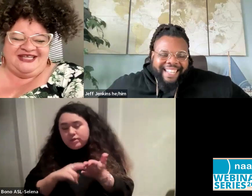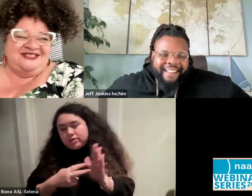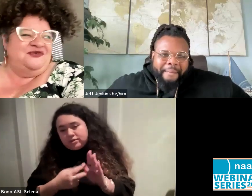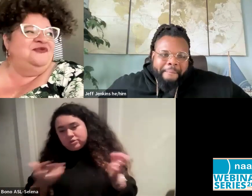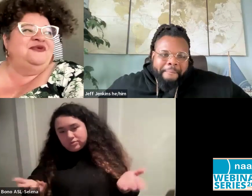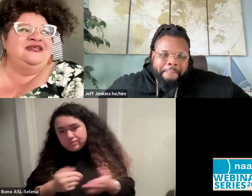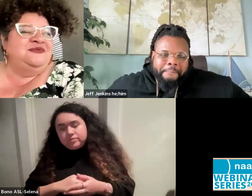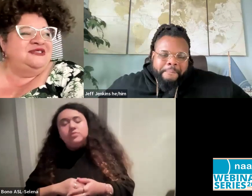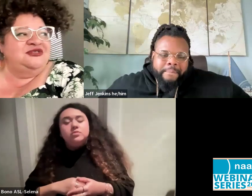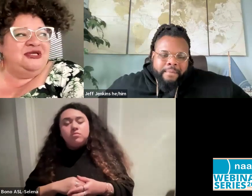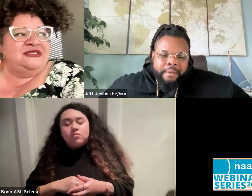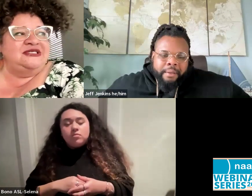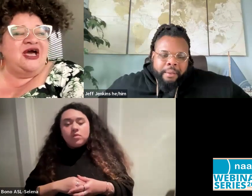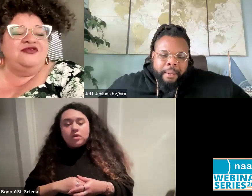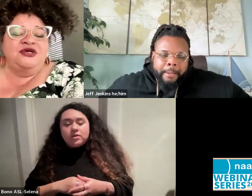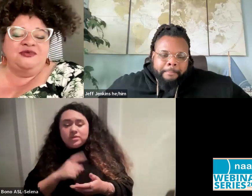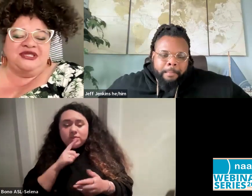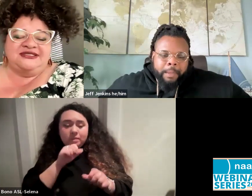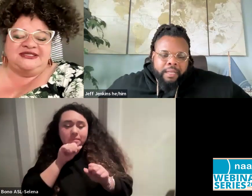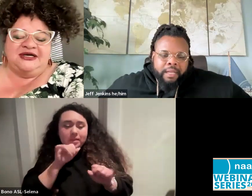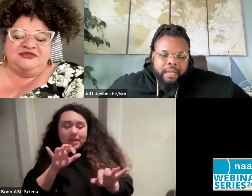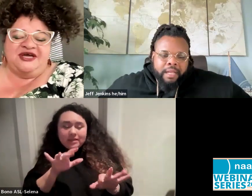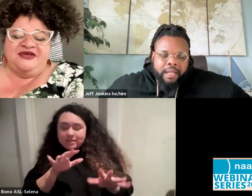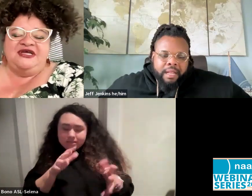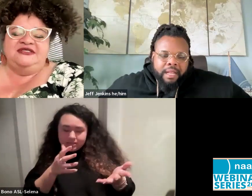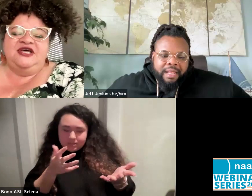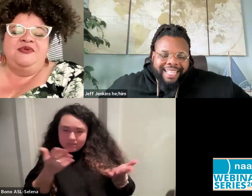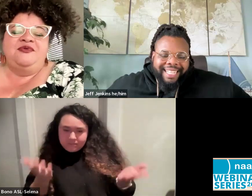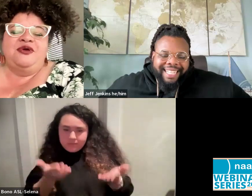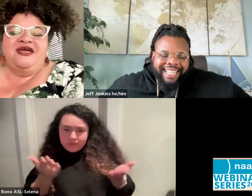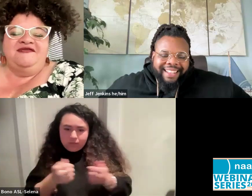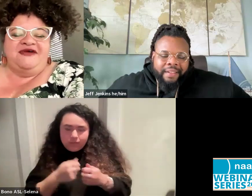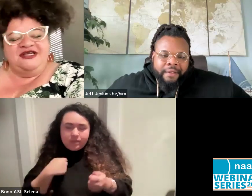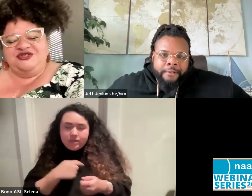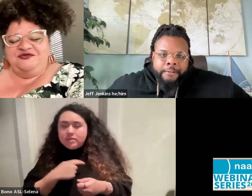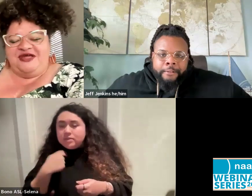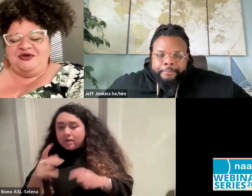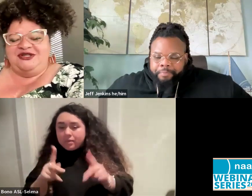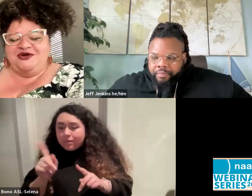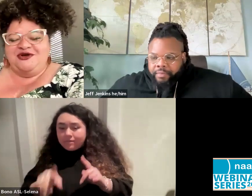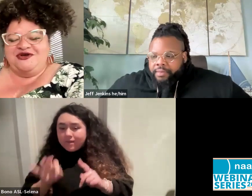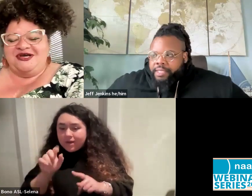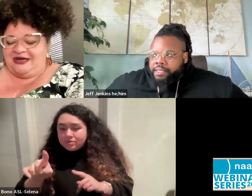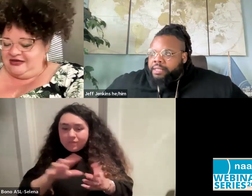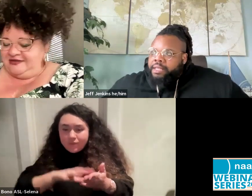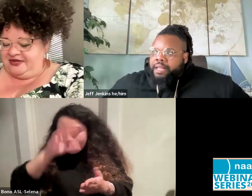And so we've been it's been such a blessing to have you here with us, Jeff. Tell people where they can find you if they to learn